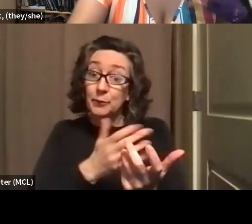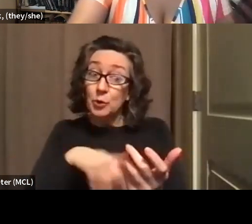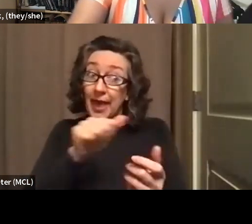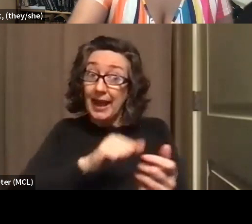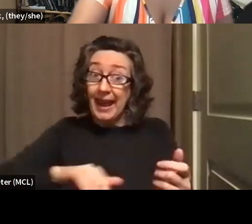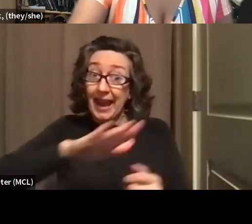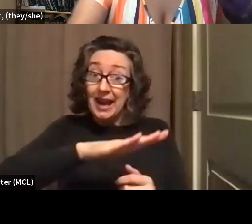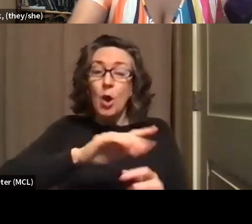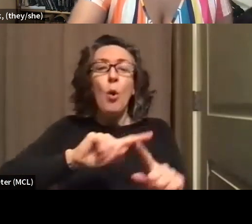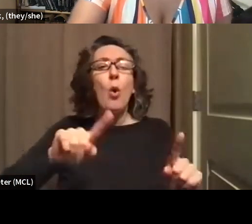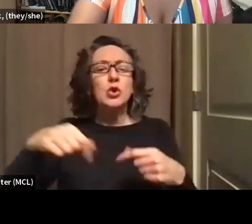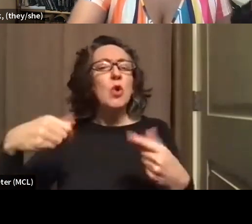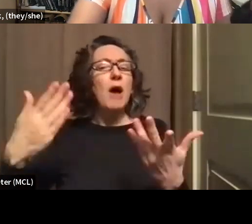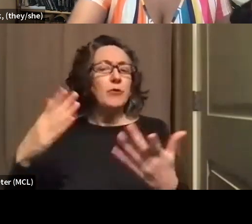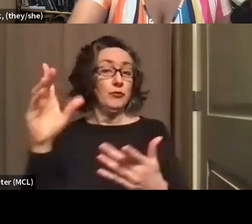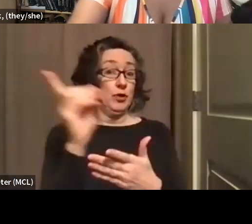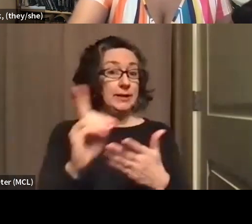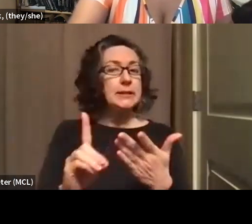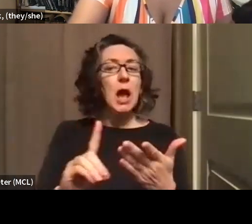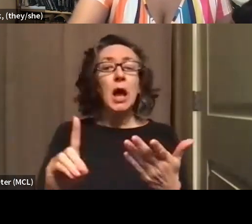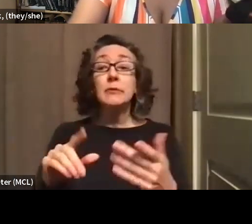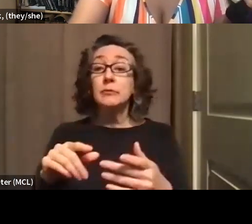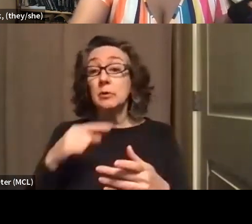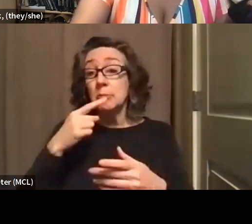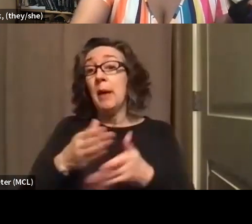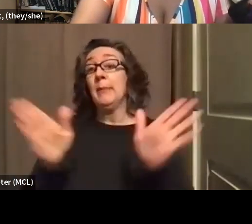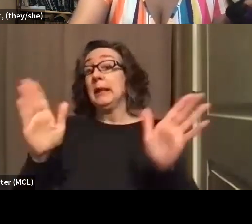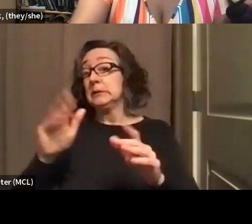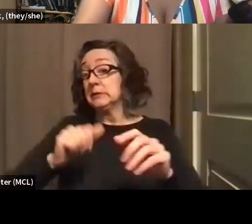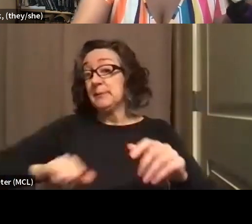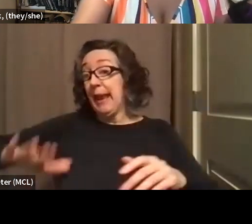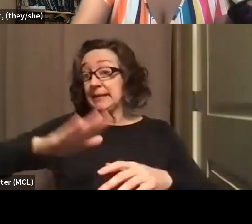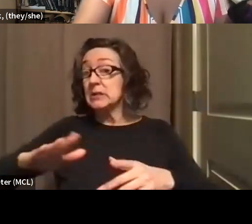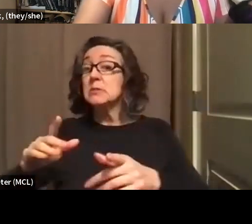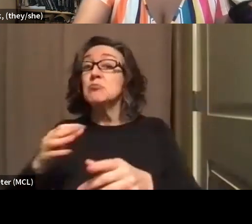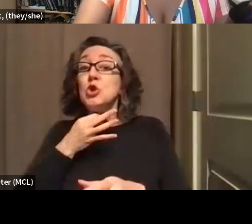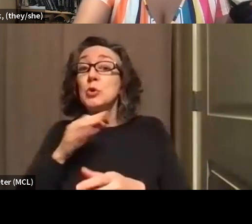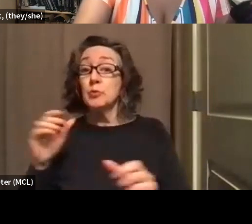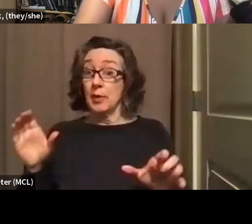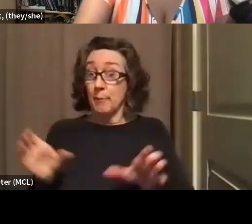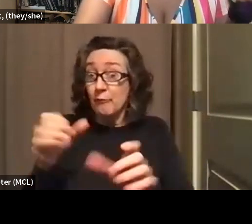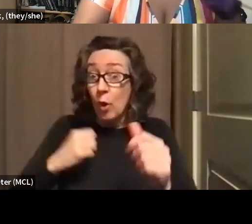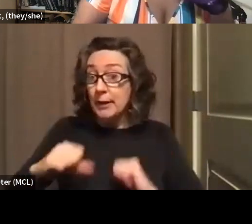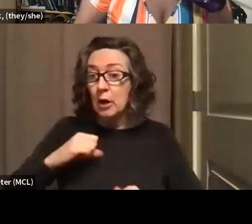suggestions for the design of public spaces? Just wondering as performing artists, what your perspective is.